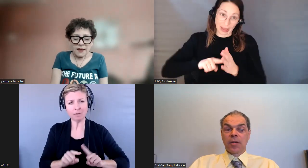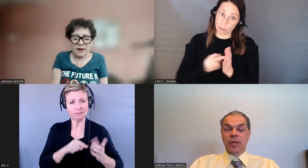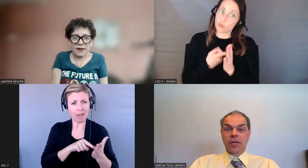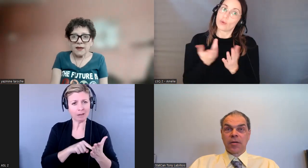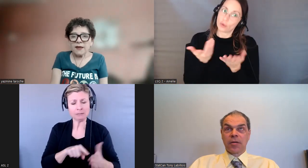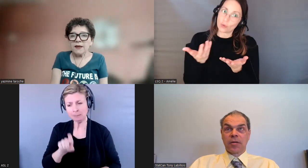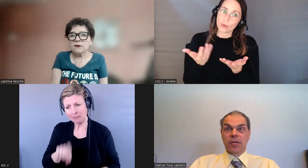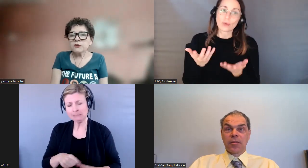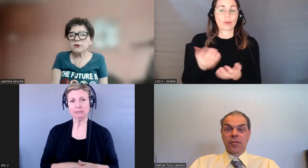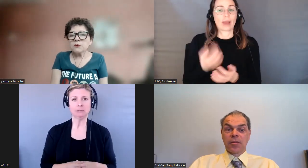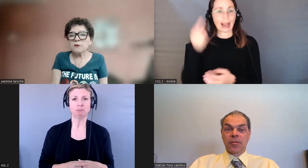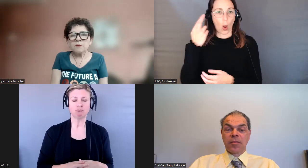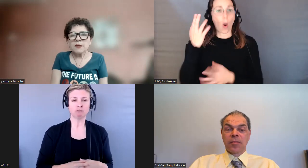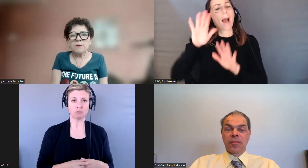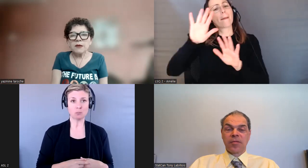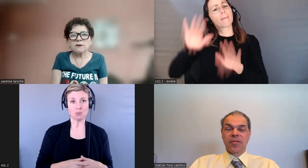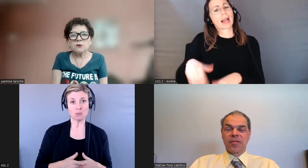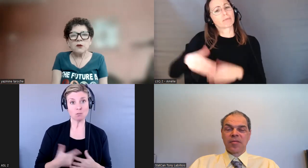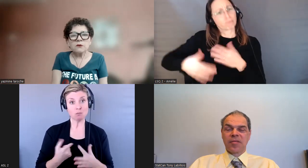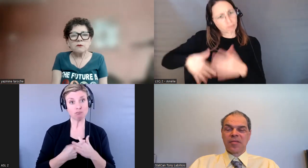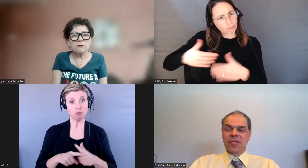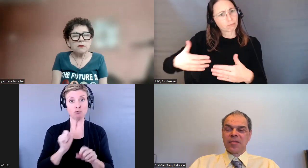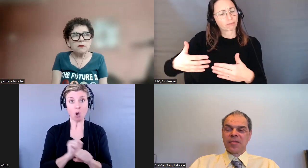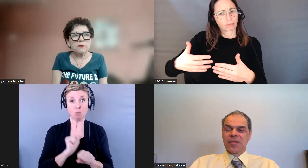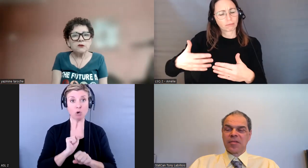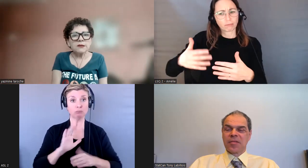when I started that this is what it was temporary but all of a sudden